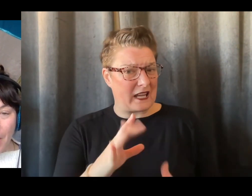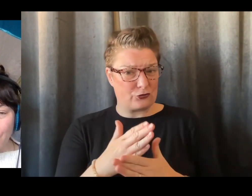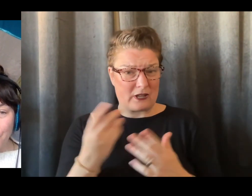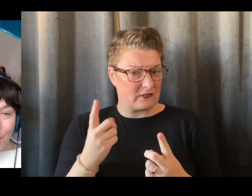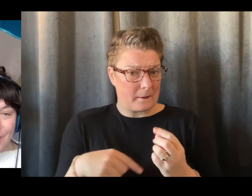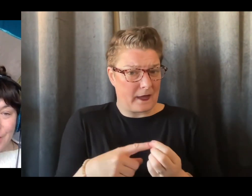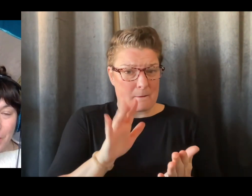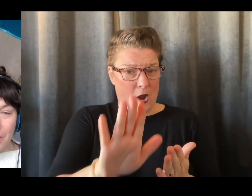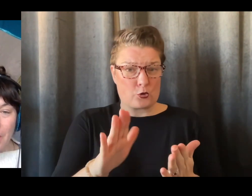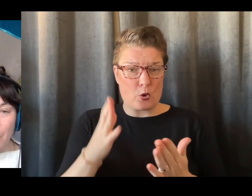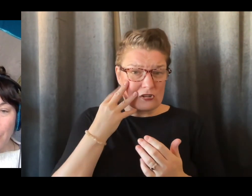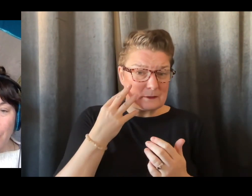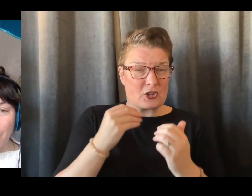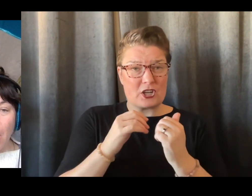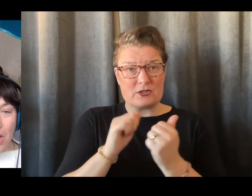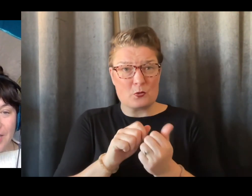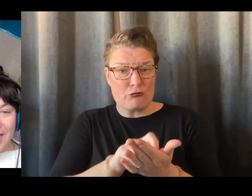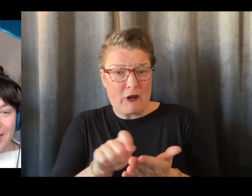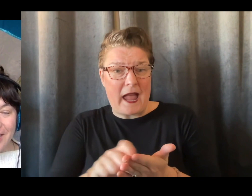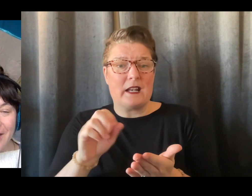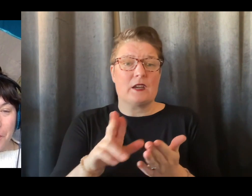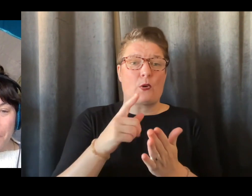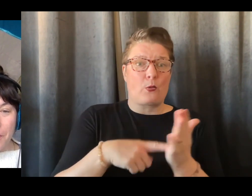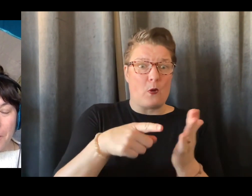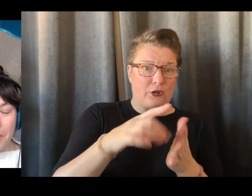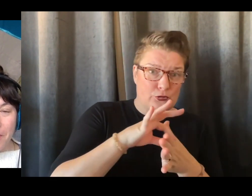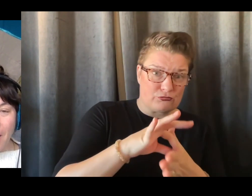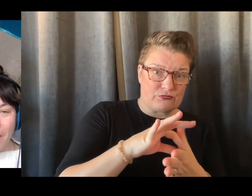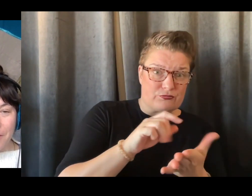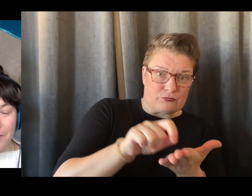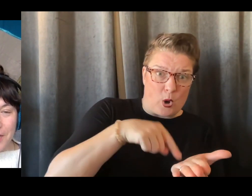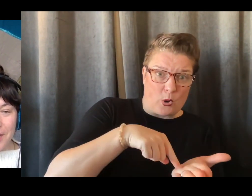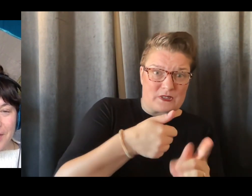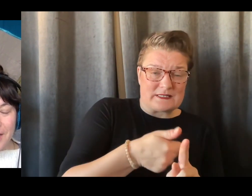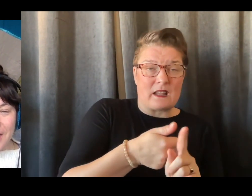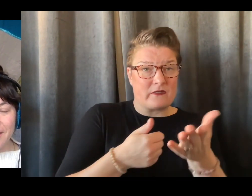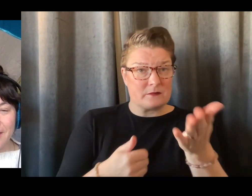it or the content, from the month of Av. Jna: Thank you for that invitation.